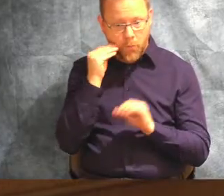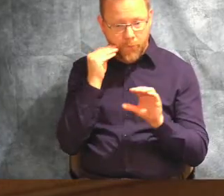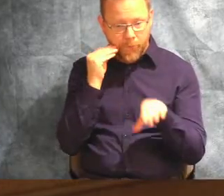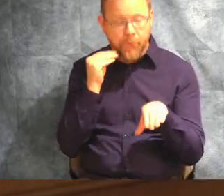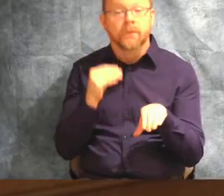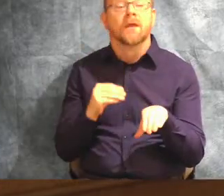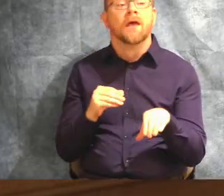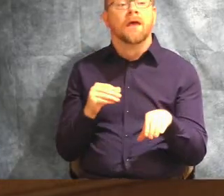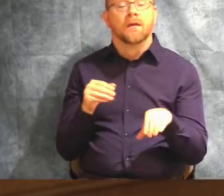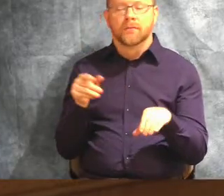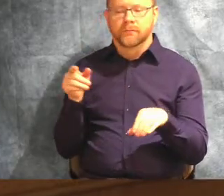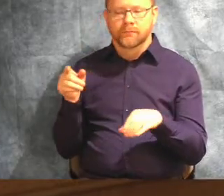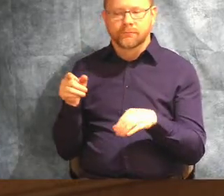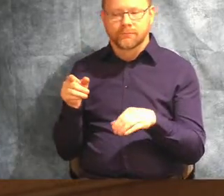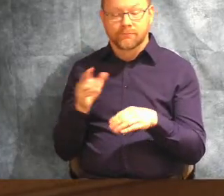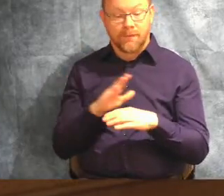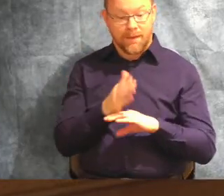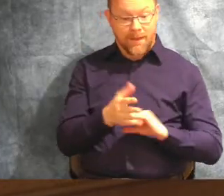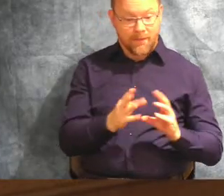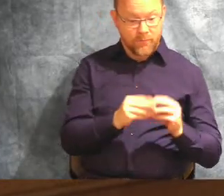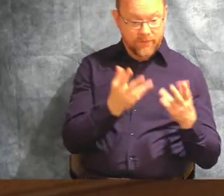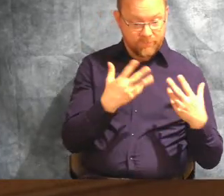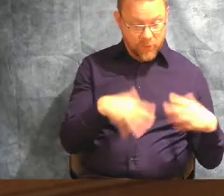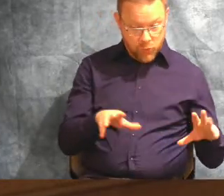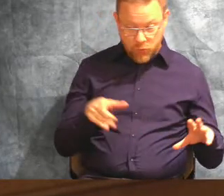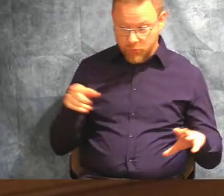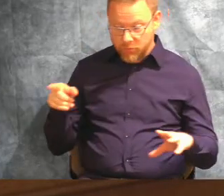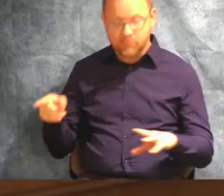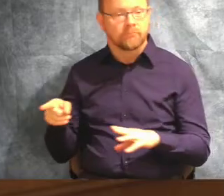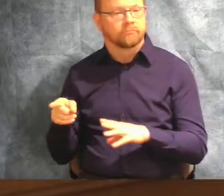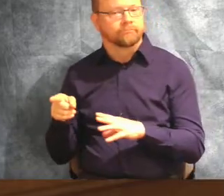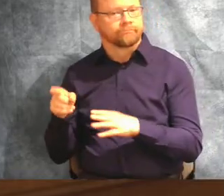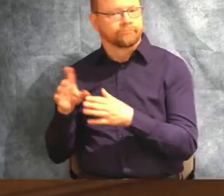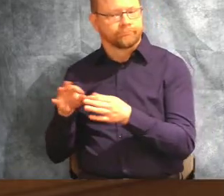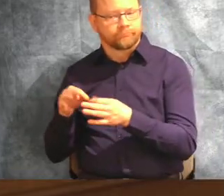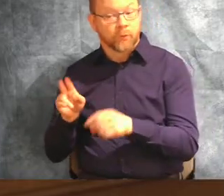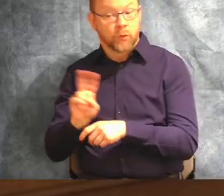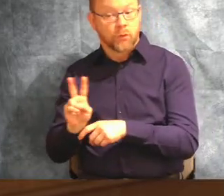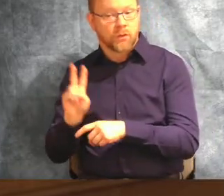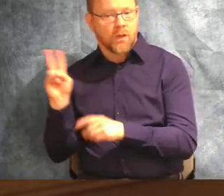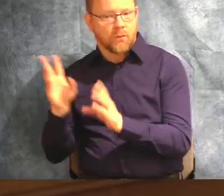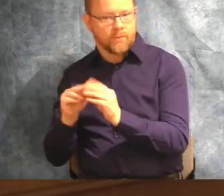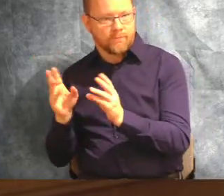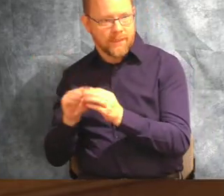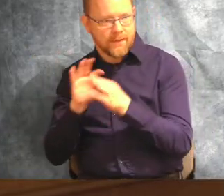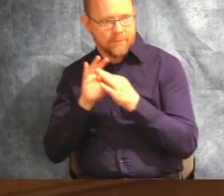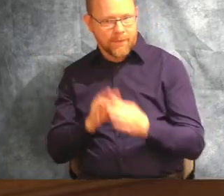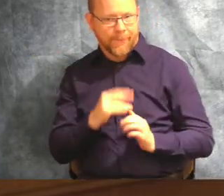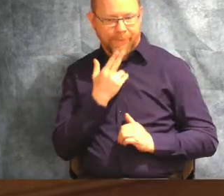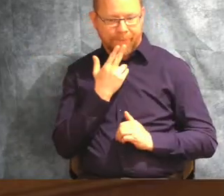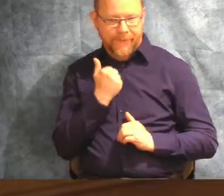after our get together, the open house, he would be having a 2:00 meeting about tiny homes and